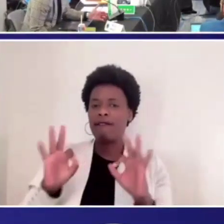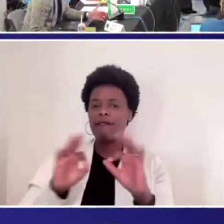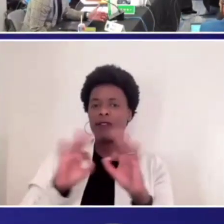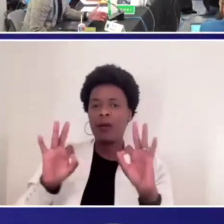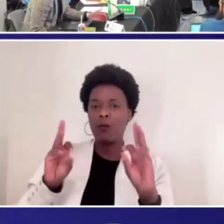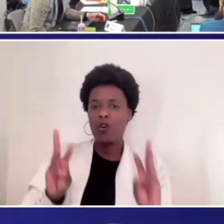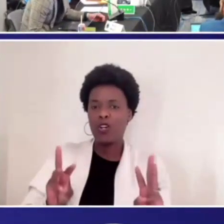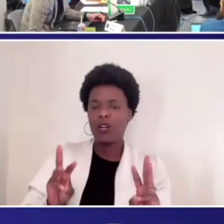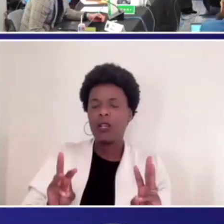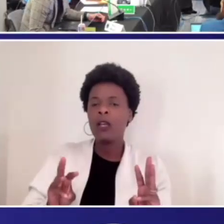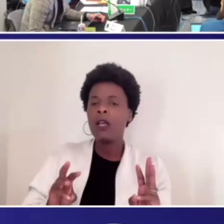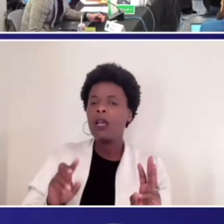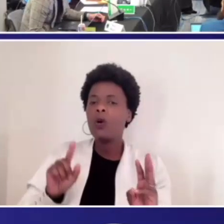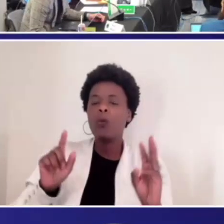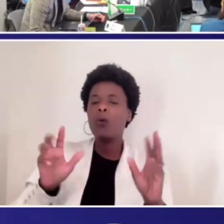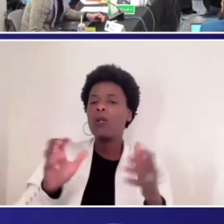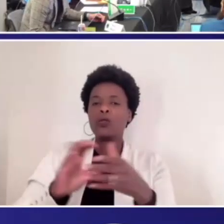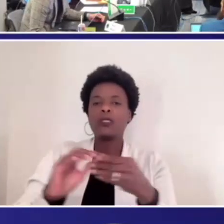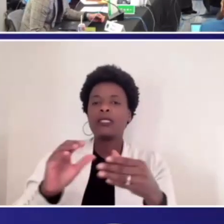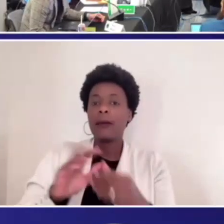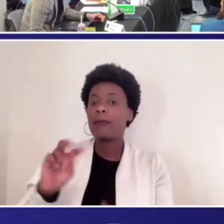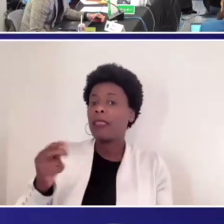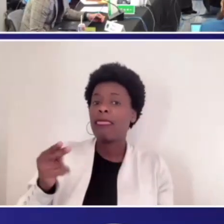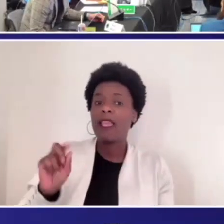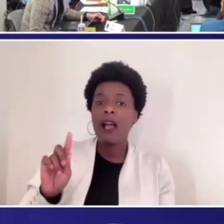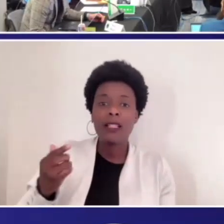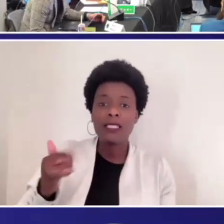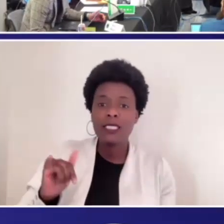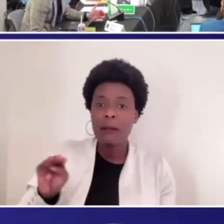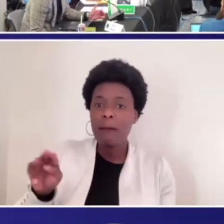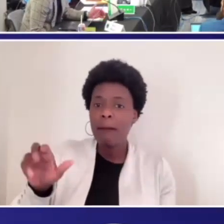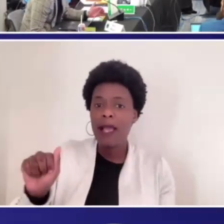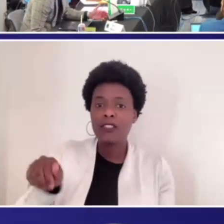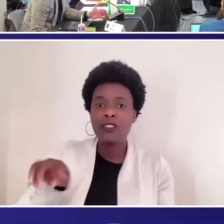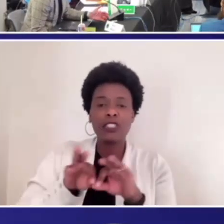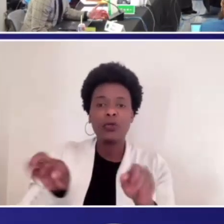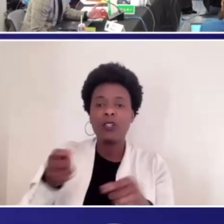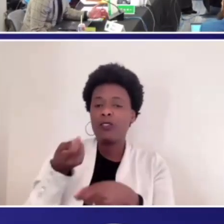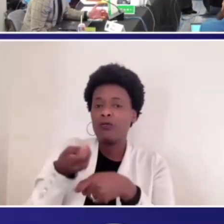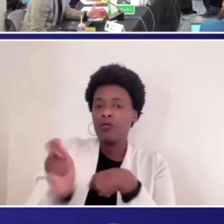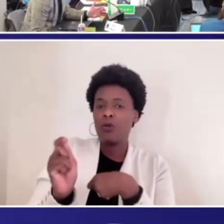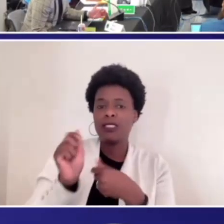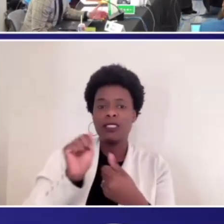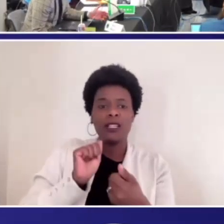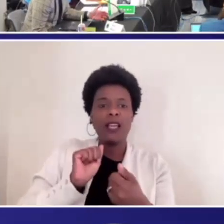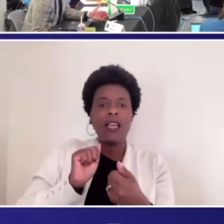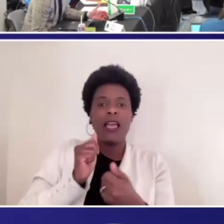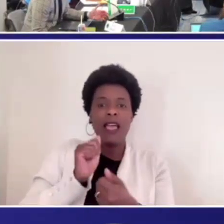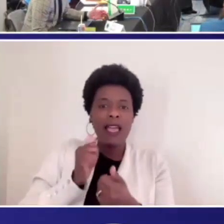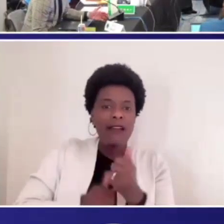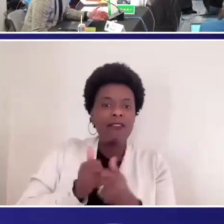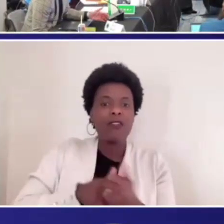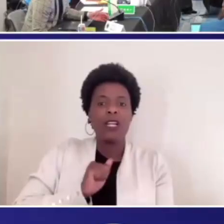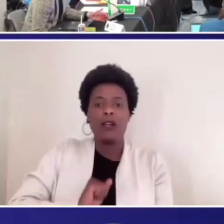loud? The theology master's degree ruins almost every approach of a framework we tried to talk about in our committees.